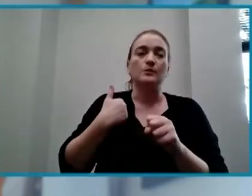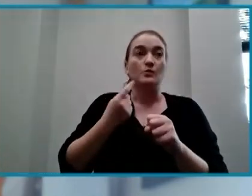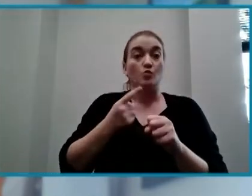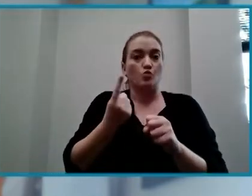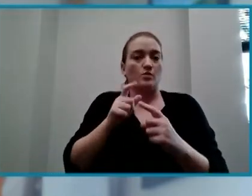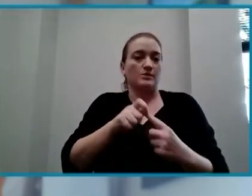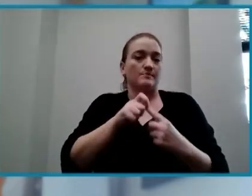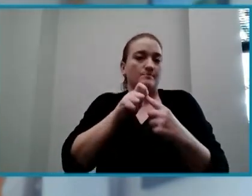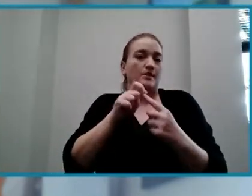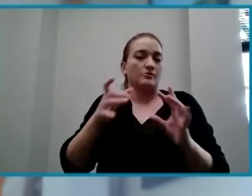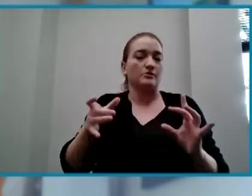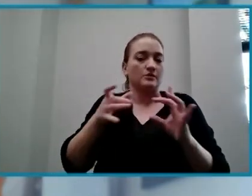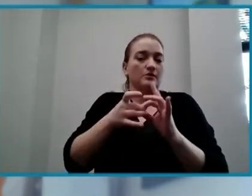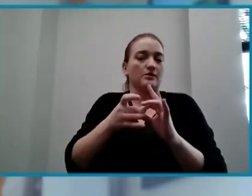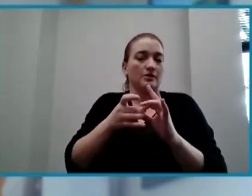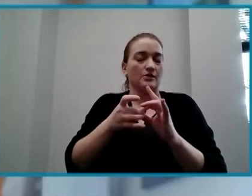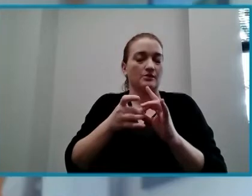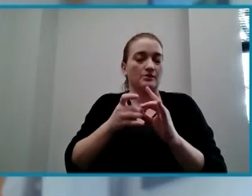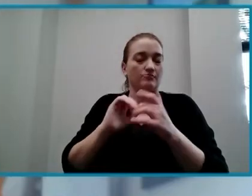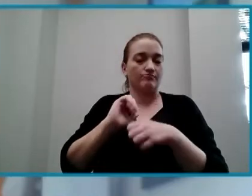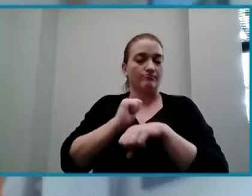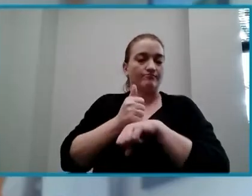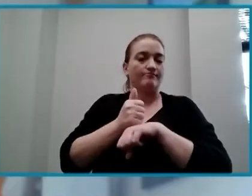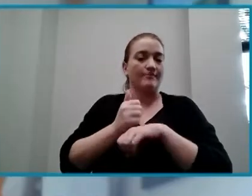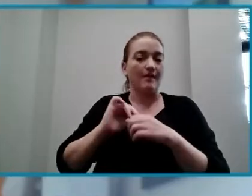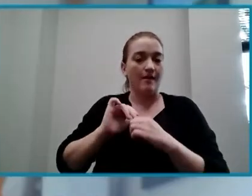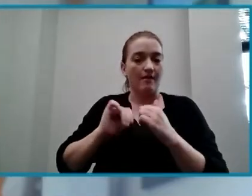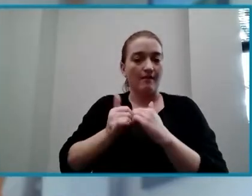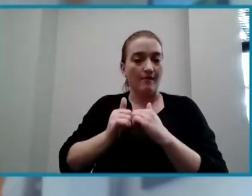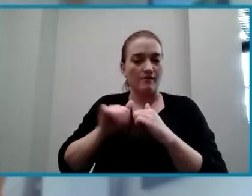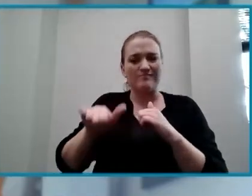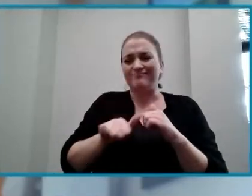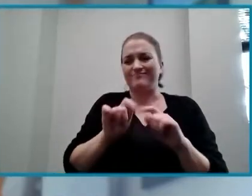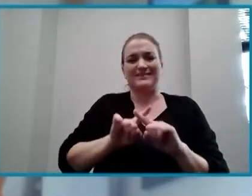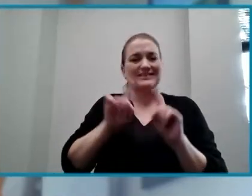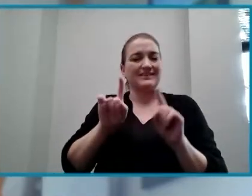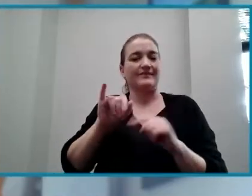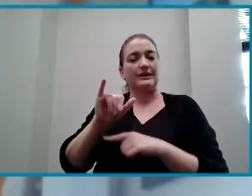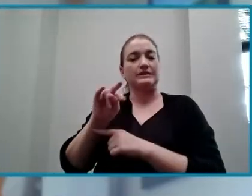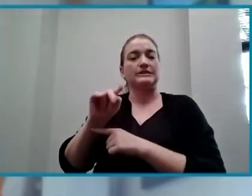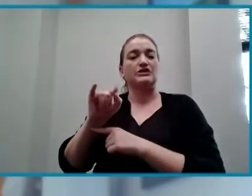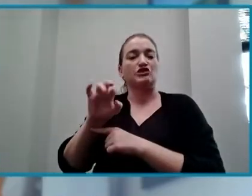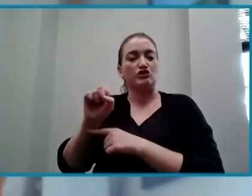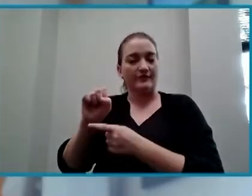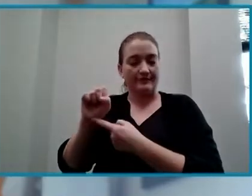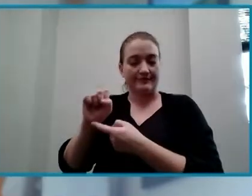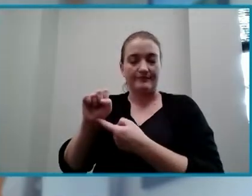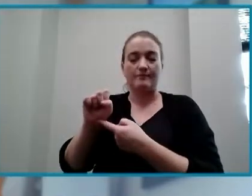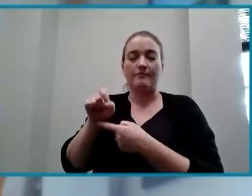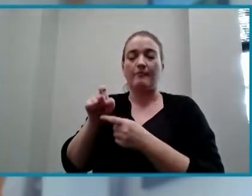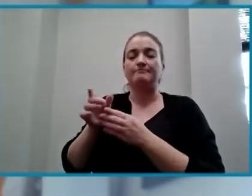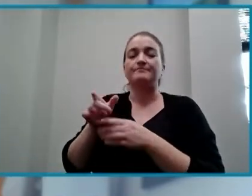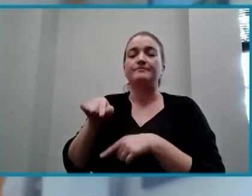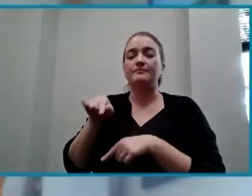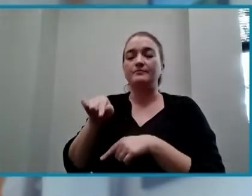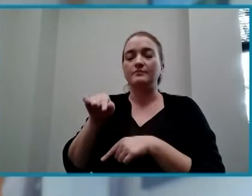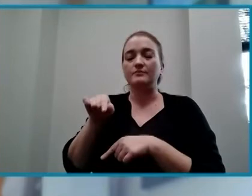was through a participant in one of our other initiatives, who is part of the, uh, Compact of Free Associations.